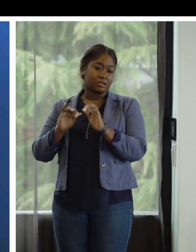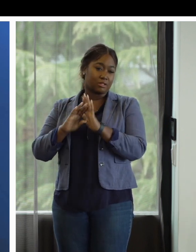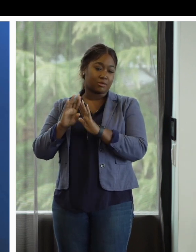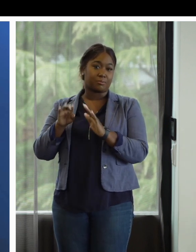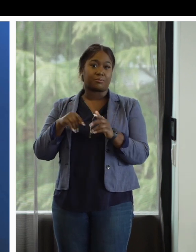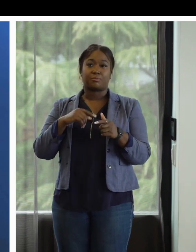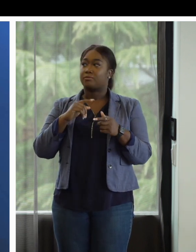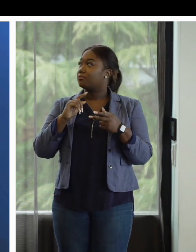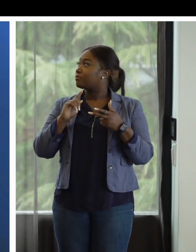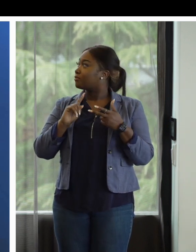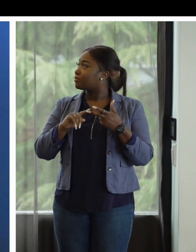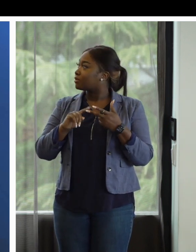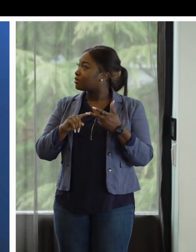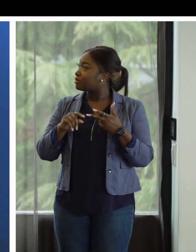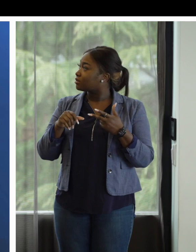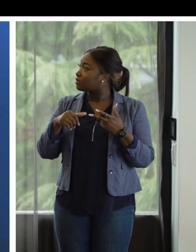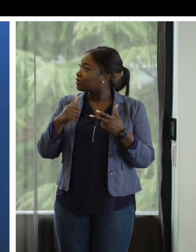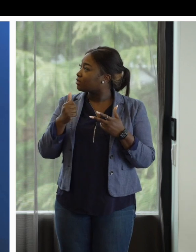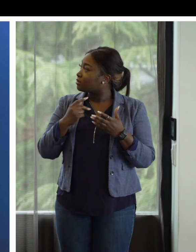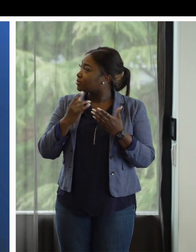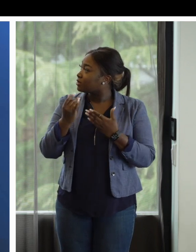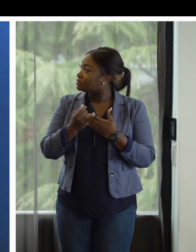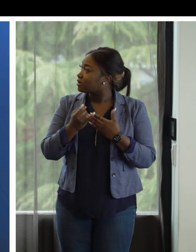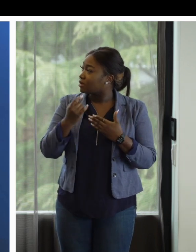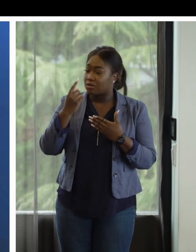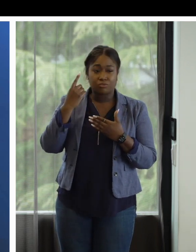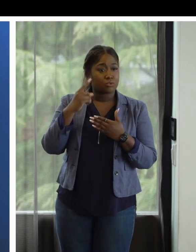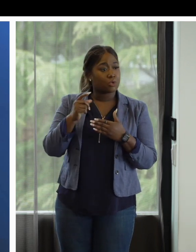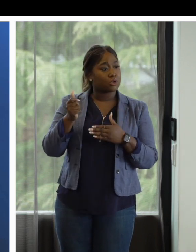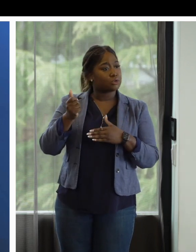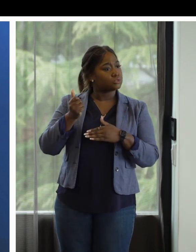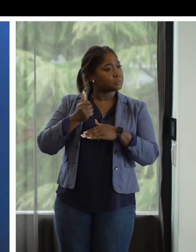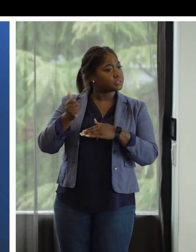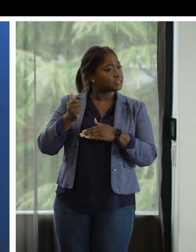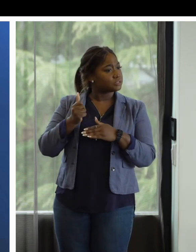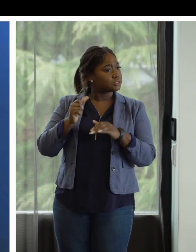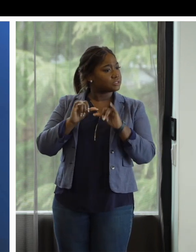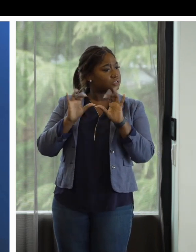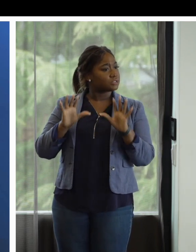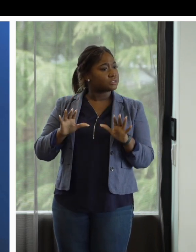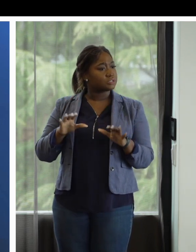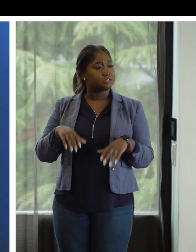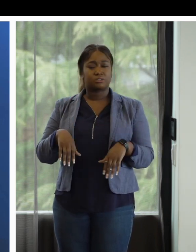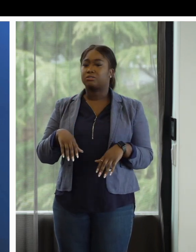leads to transportation engineers multi-modal accessible